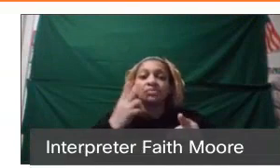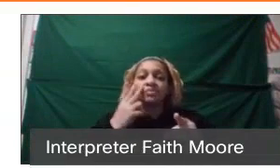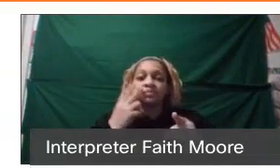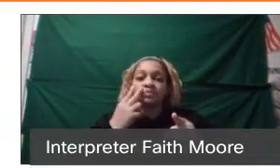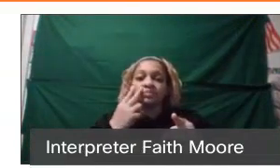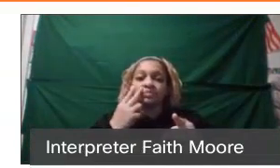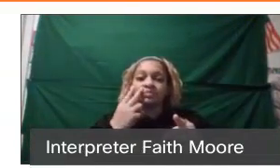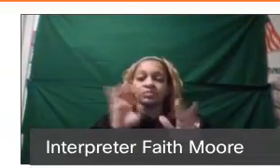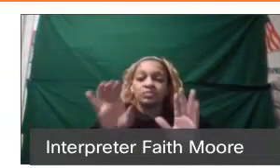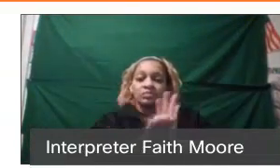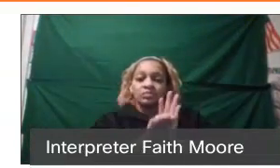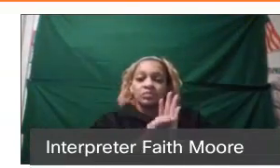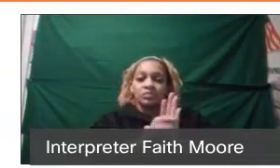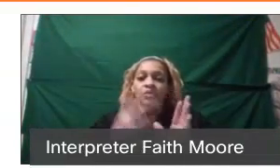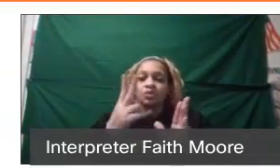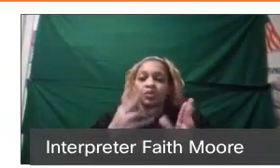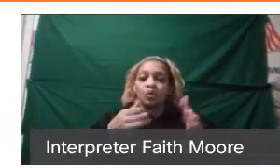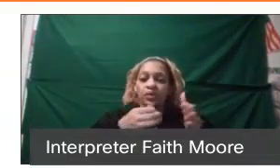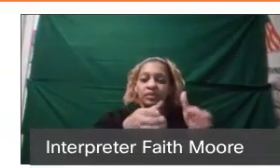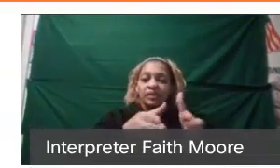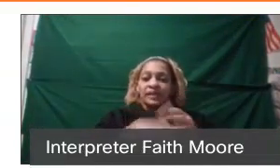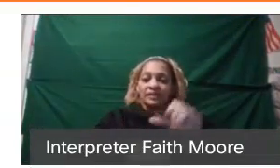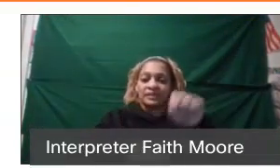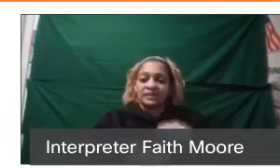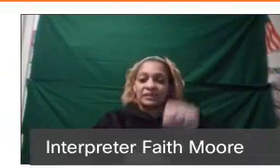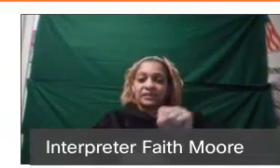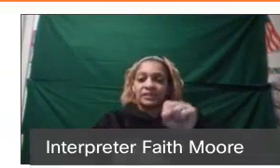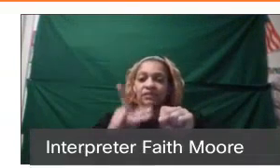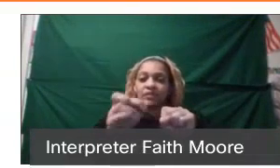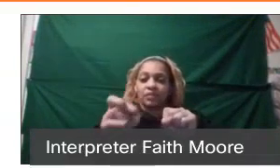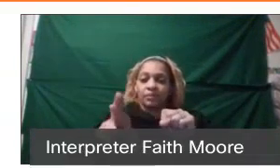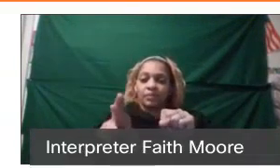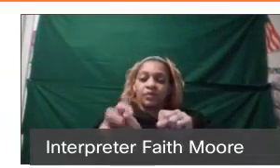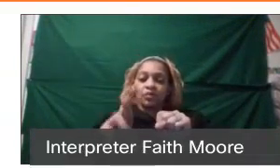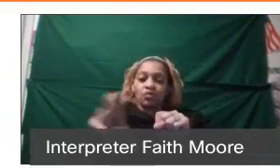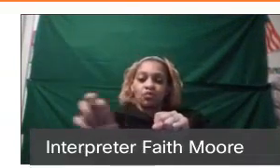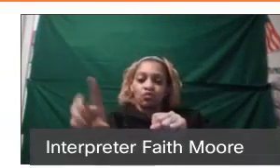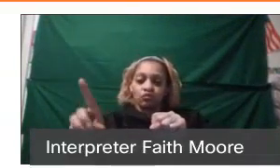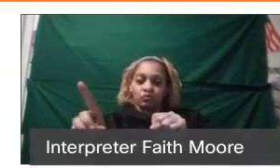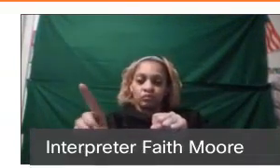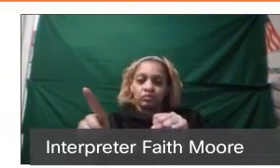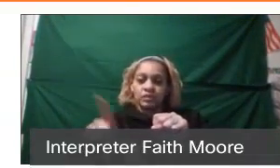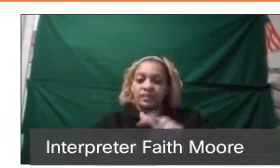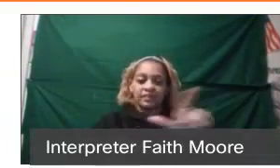Doing outbound on Blair today. There's no left turn lane and.